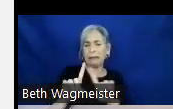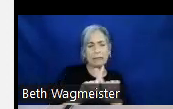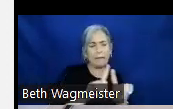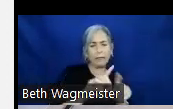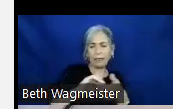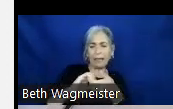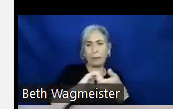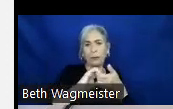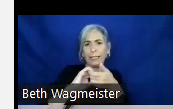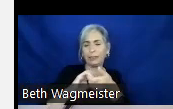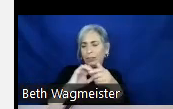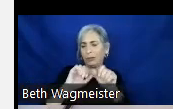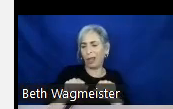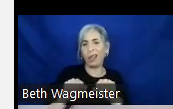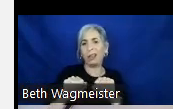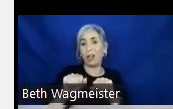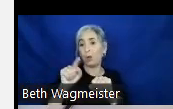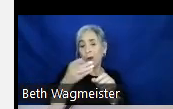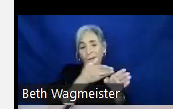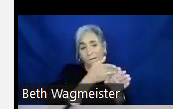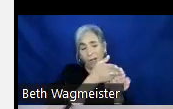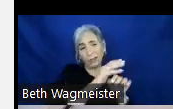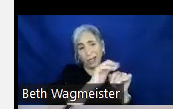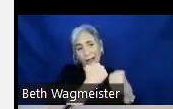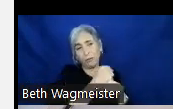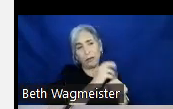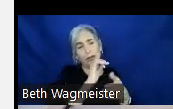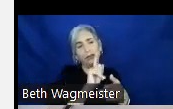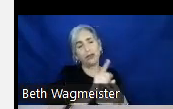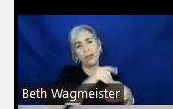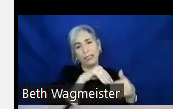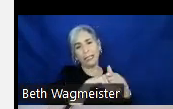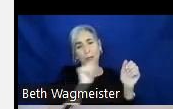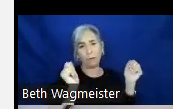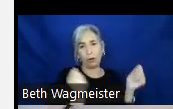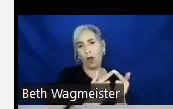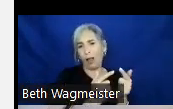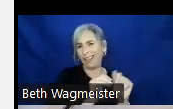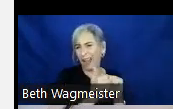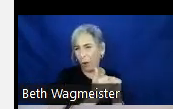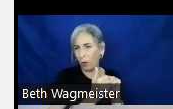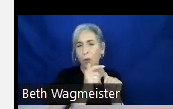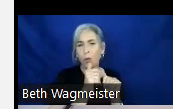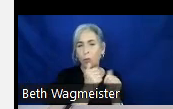together in one field and how do you make sure it is accessible for everyone who is on there?